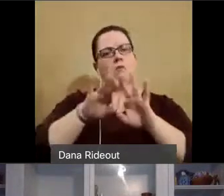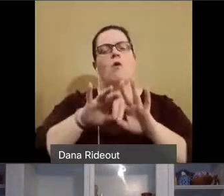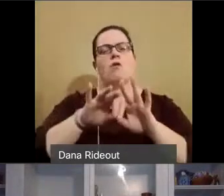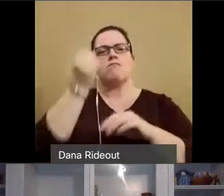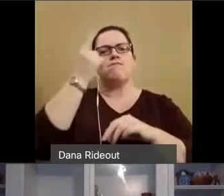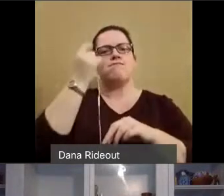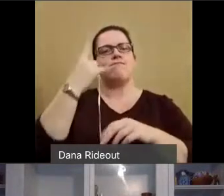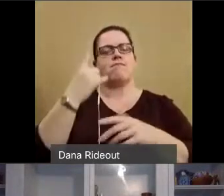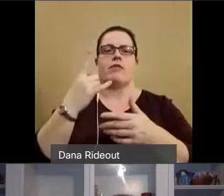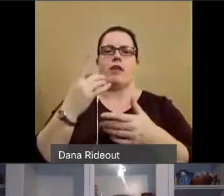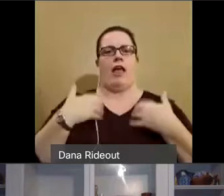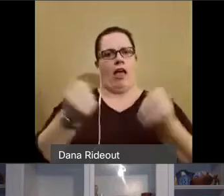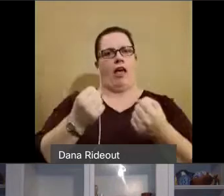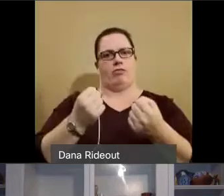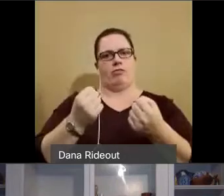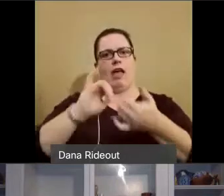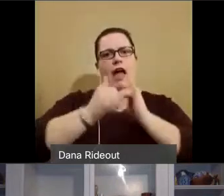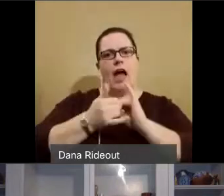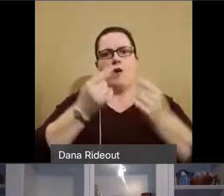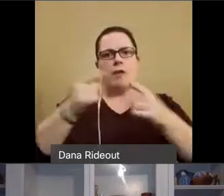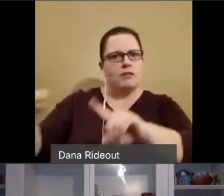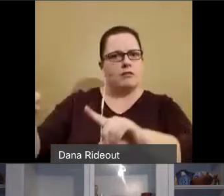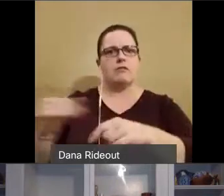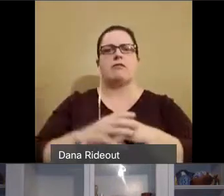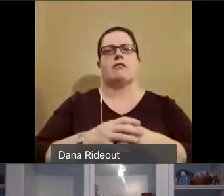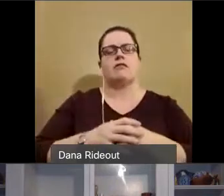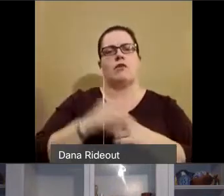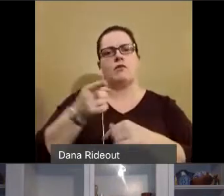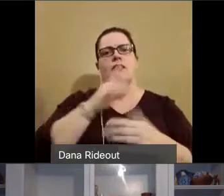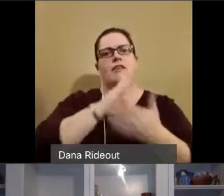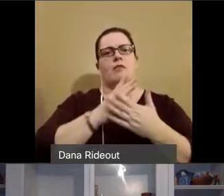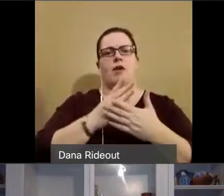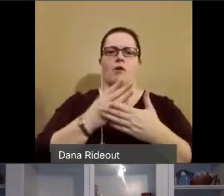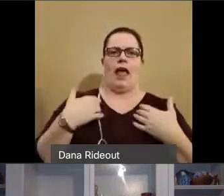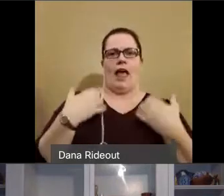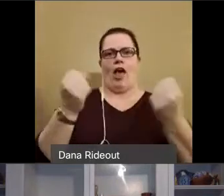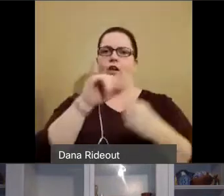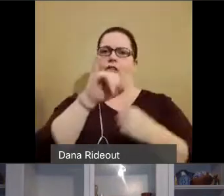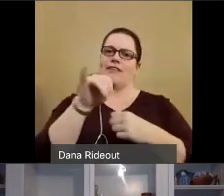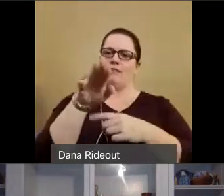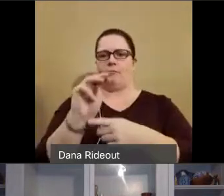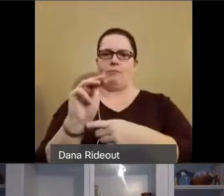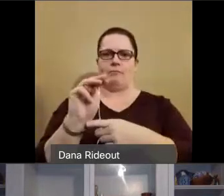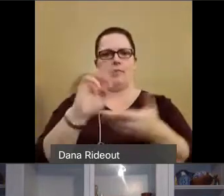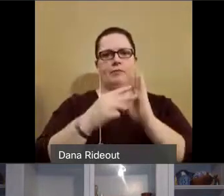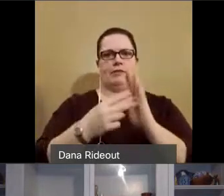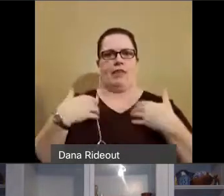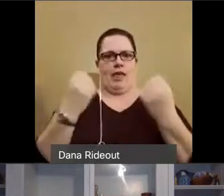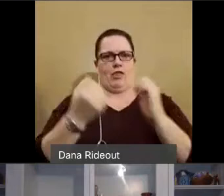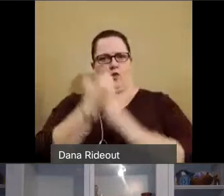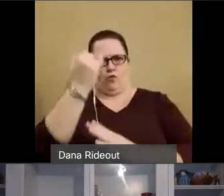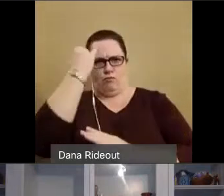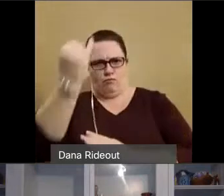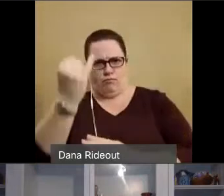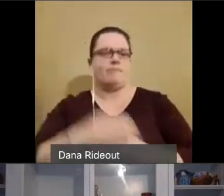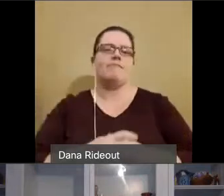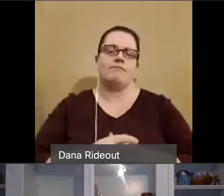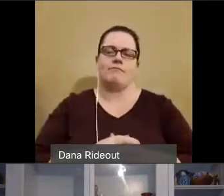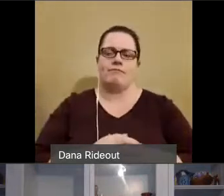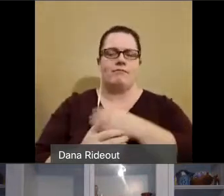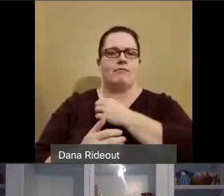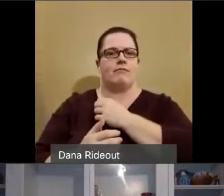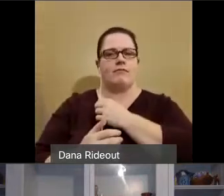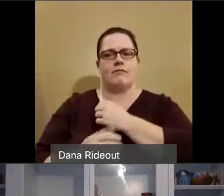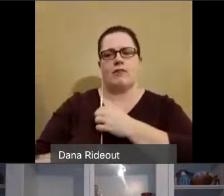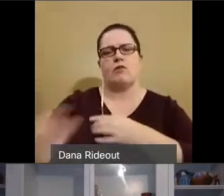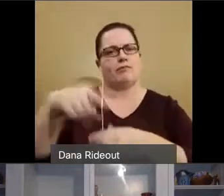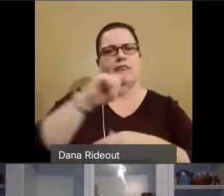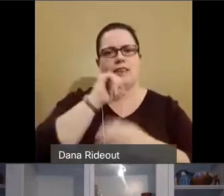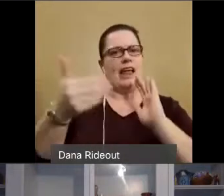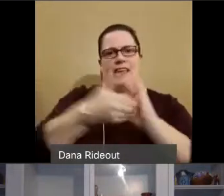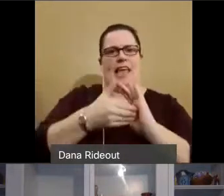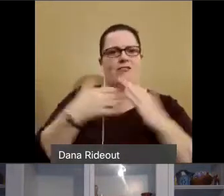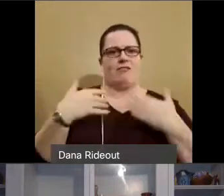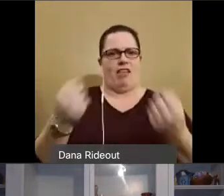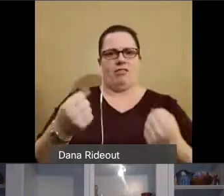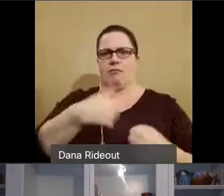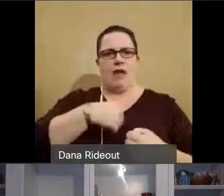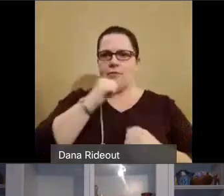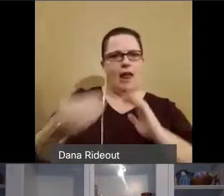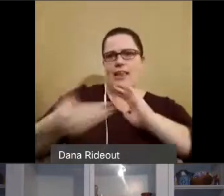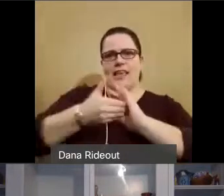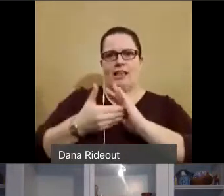In popular discourse, they talk about this notion of health as and sort of health as a new ideology. So like them, they're not against health. I'm not against resilience not against the idea of people.